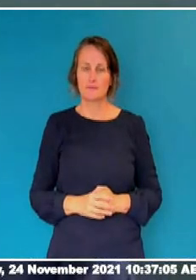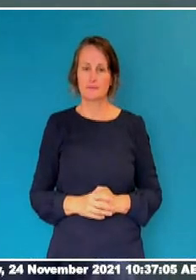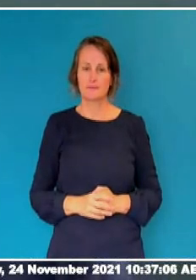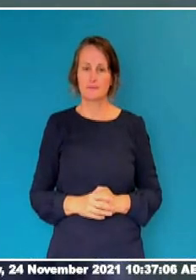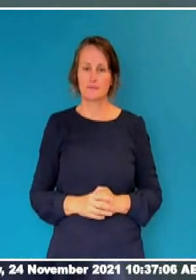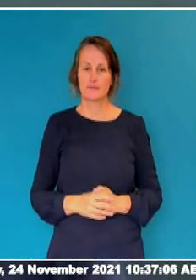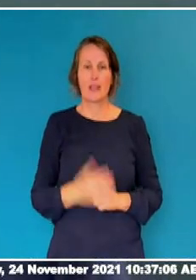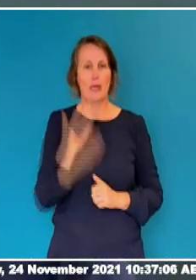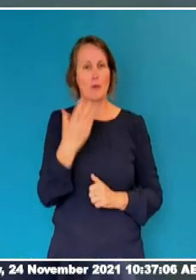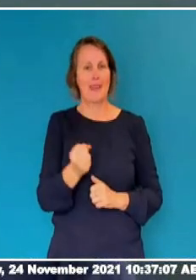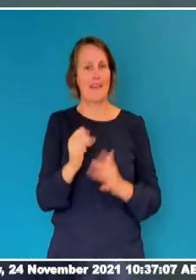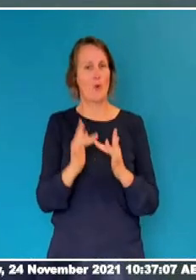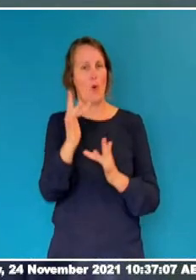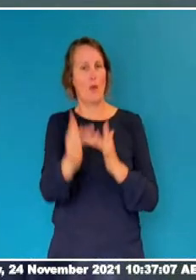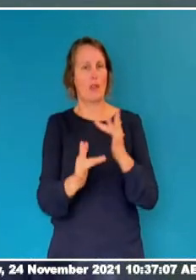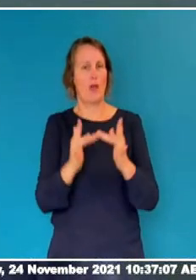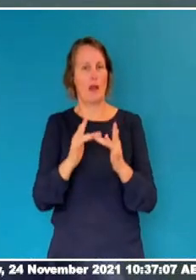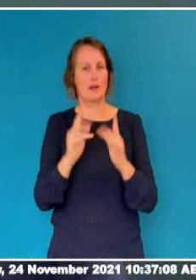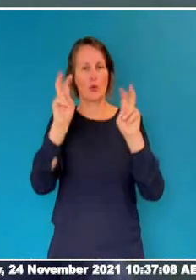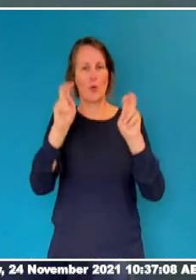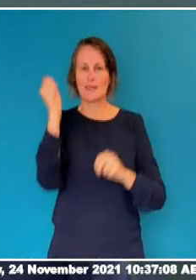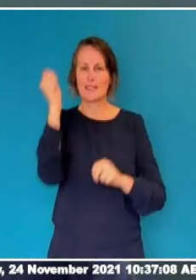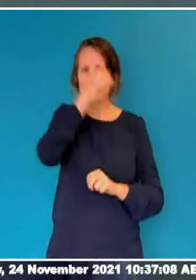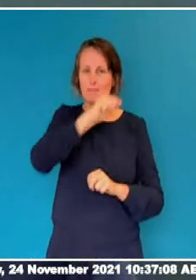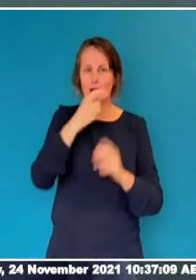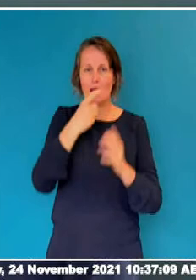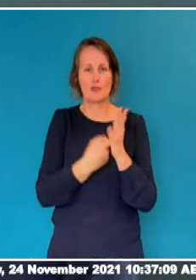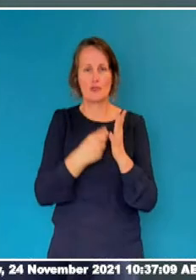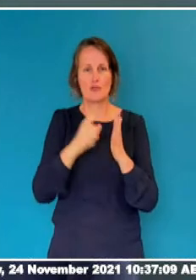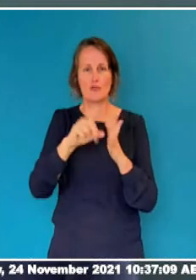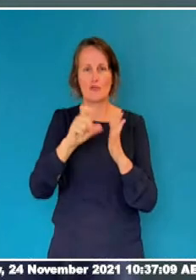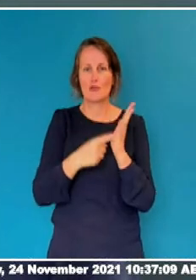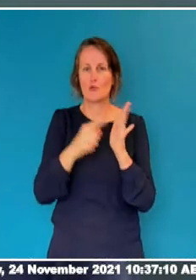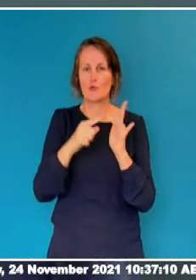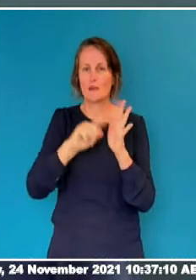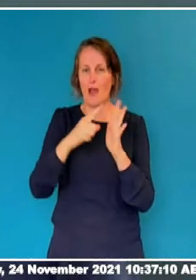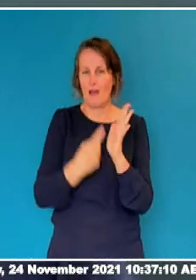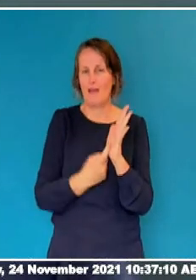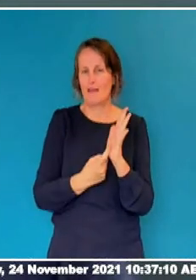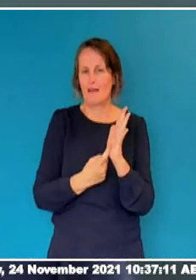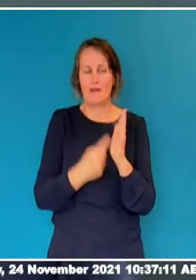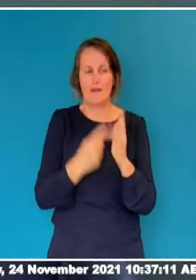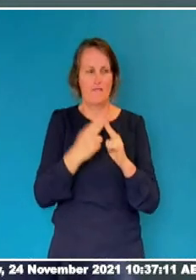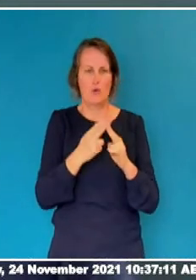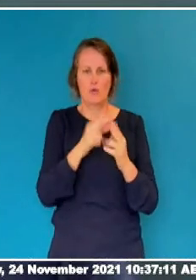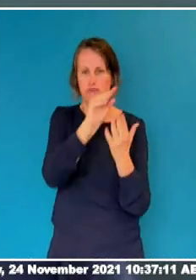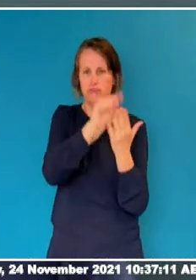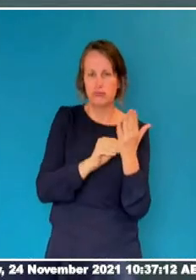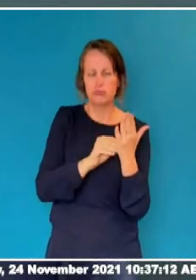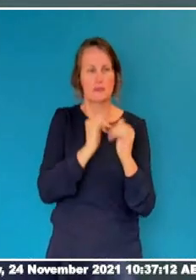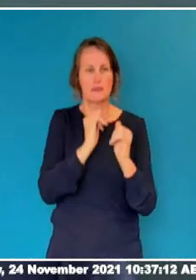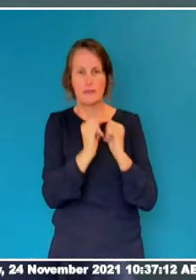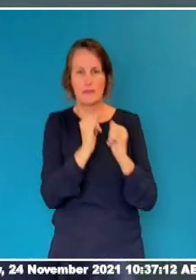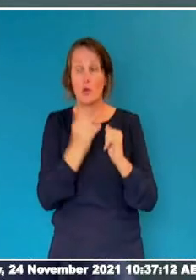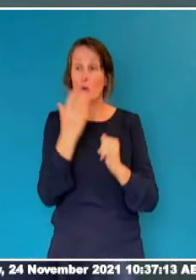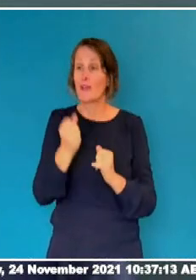platform. The other way is through the many disability services providers that we use